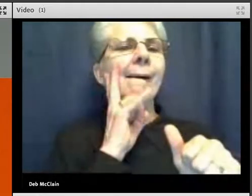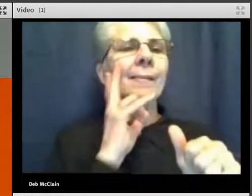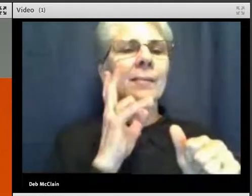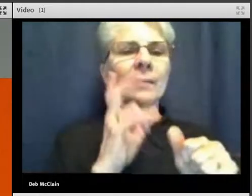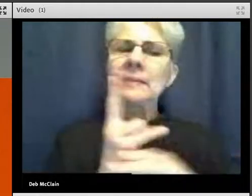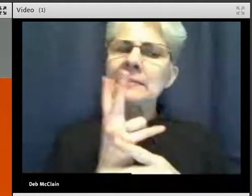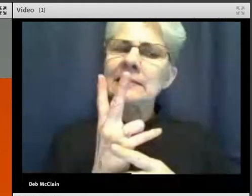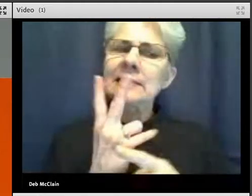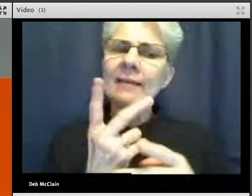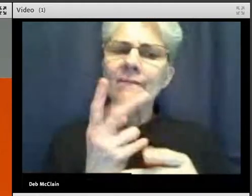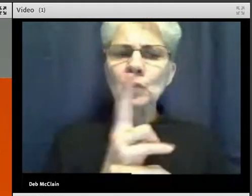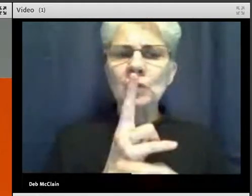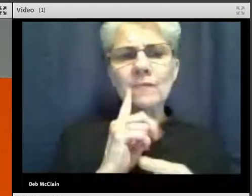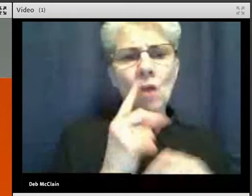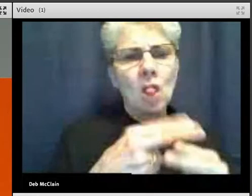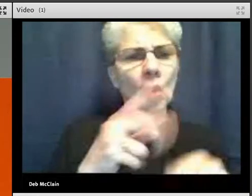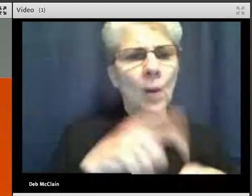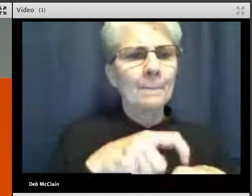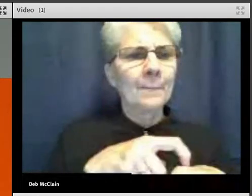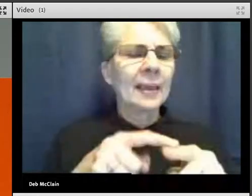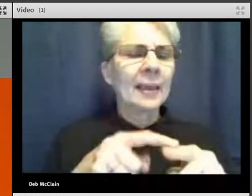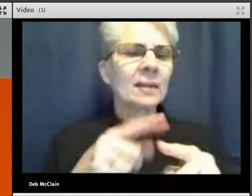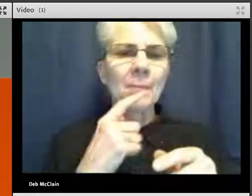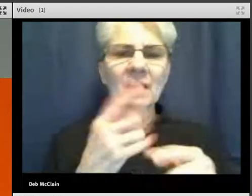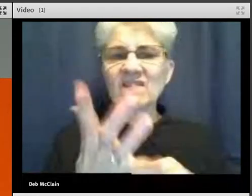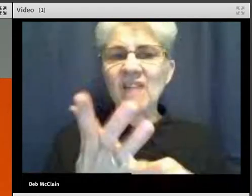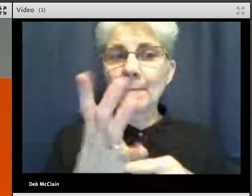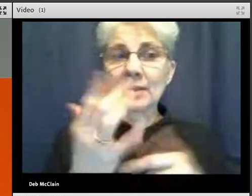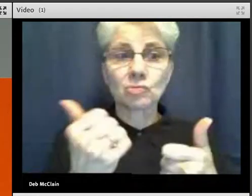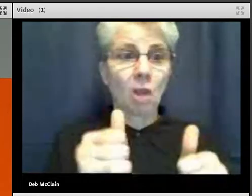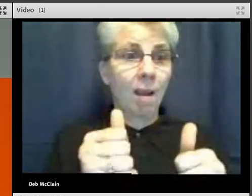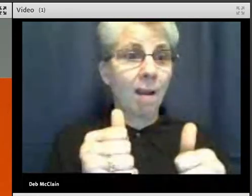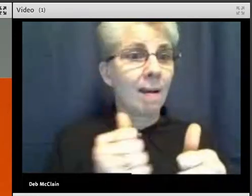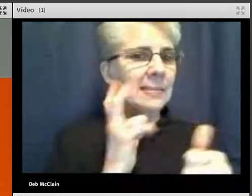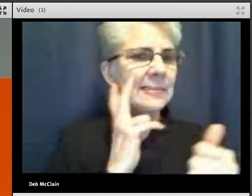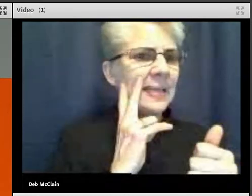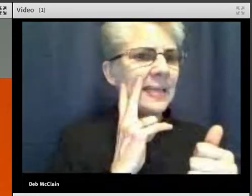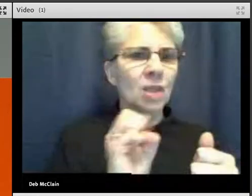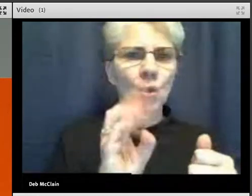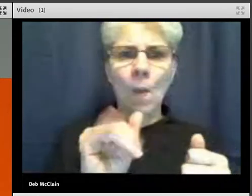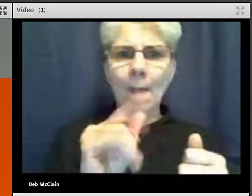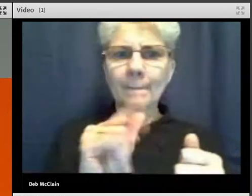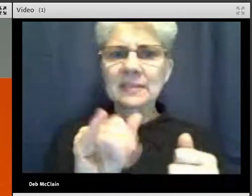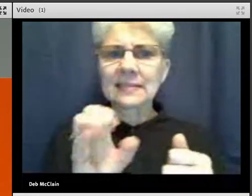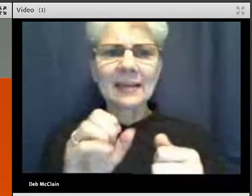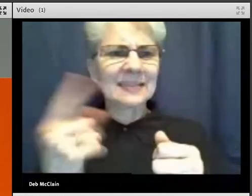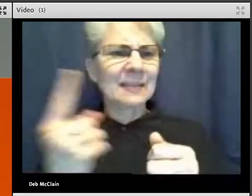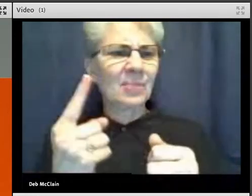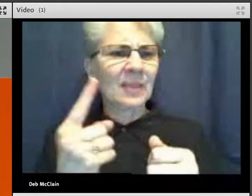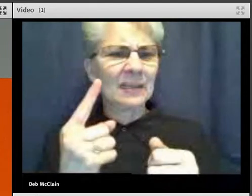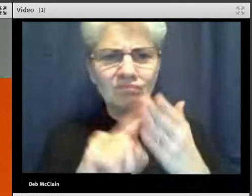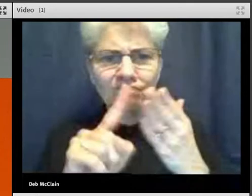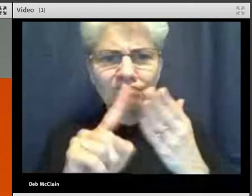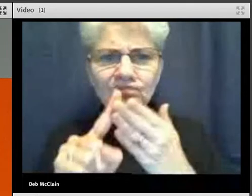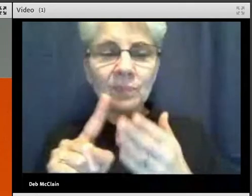Try it out. Try and navigate just for a little bit with it. Just even five minutes. Just your website.